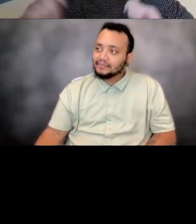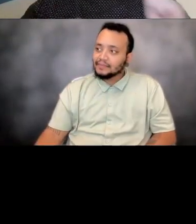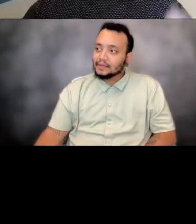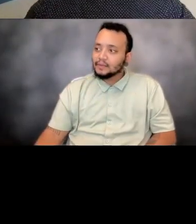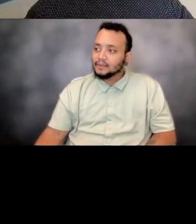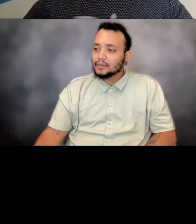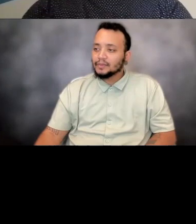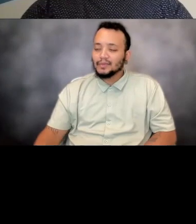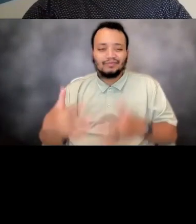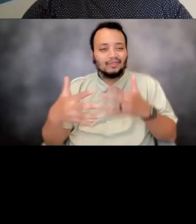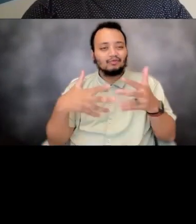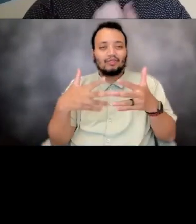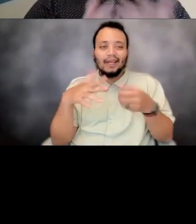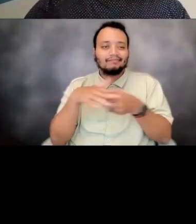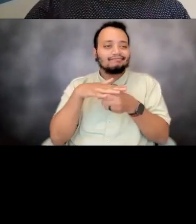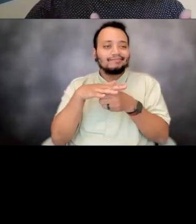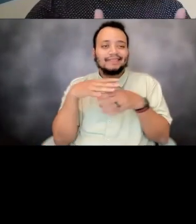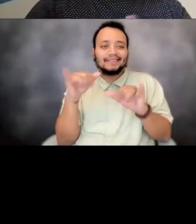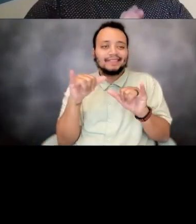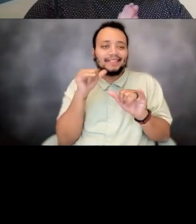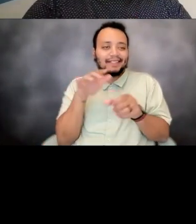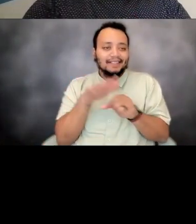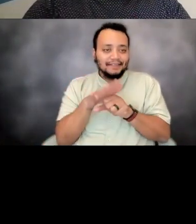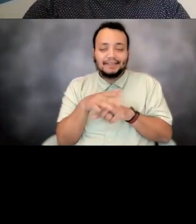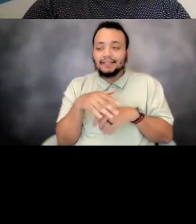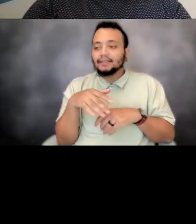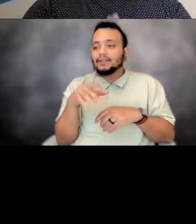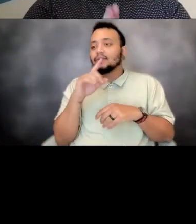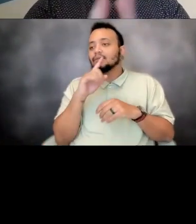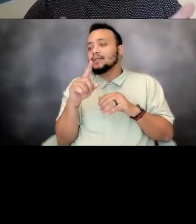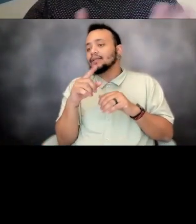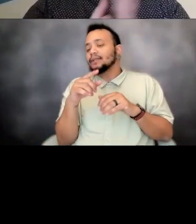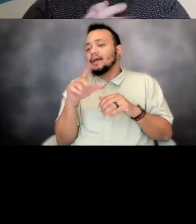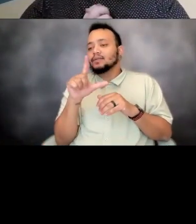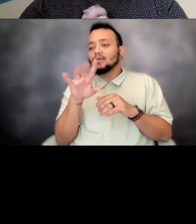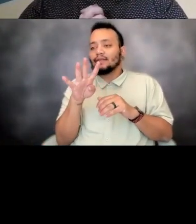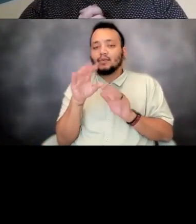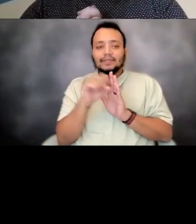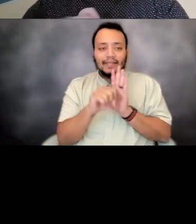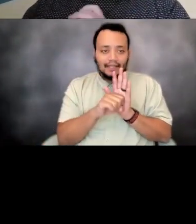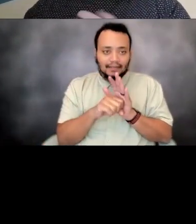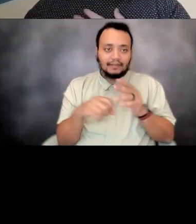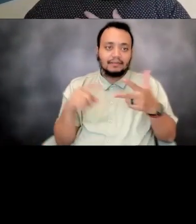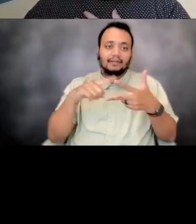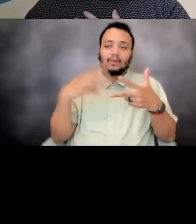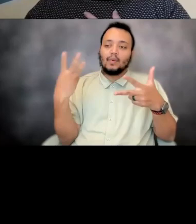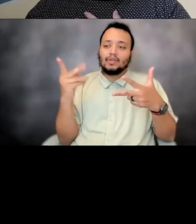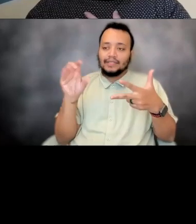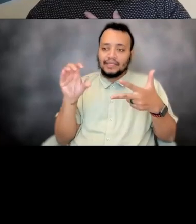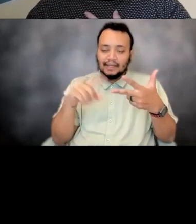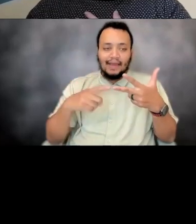we hear from more people. We have 24 states, Washington, D.C. and again a couple of people from Canada.